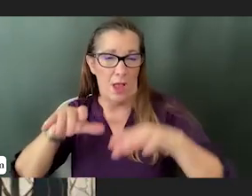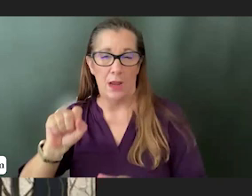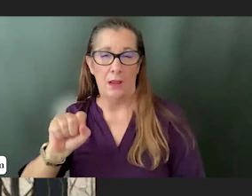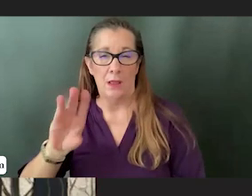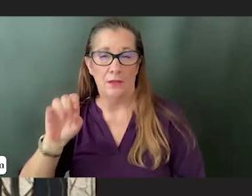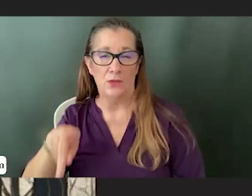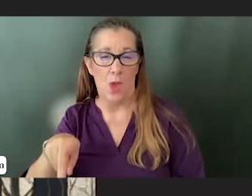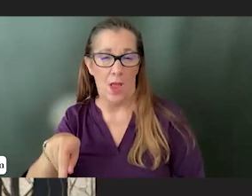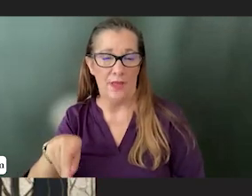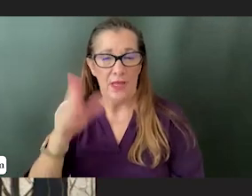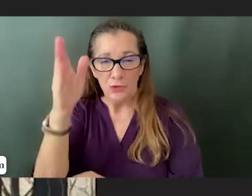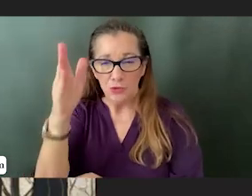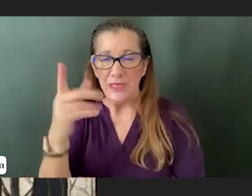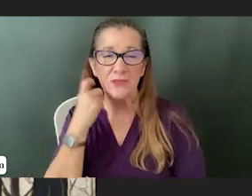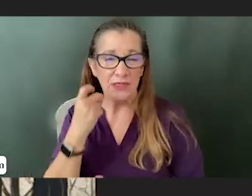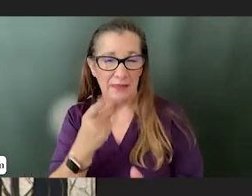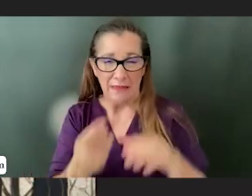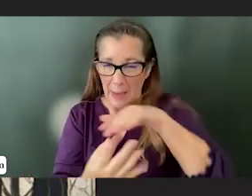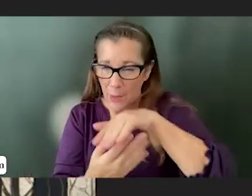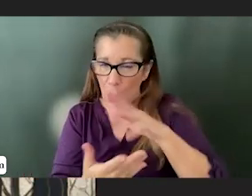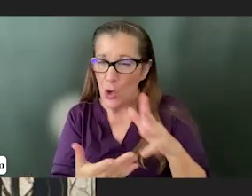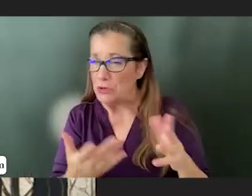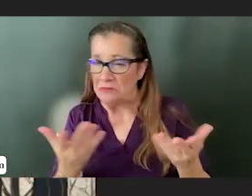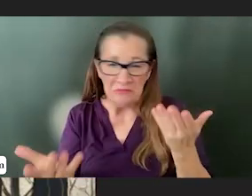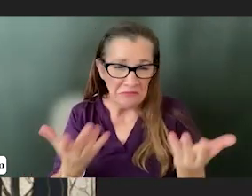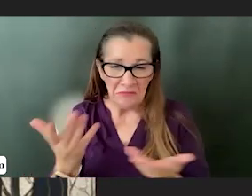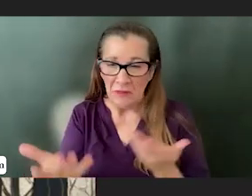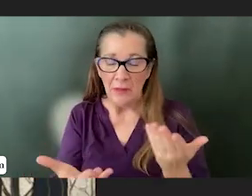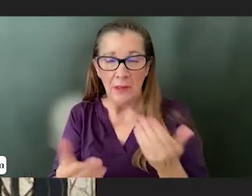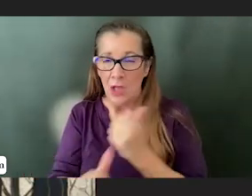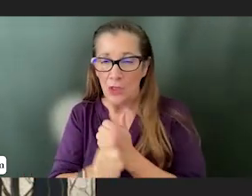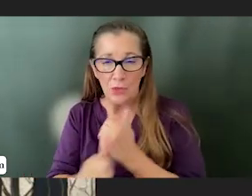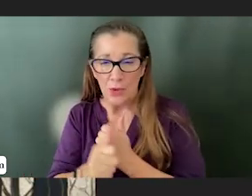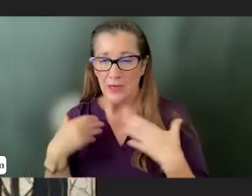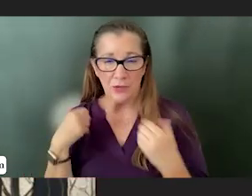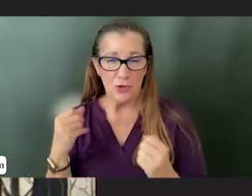There's a likelihood of a recent burn event which could be, um, threatening the strength of the forest and the survival of it.